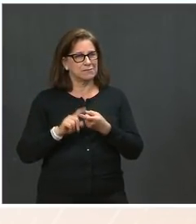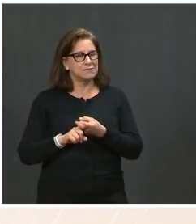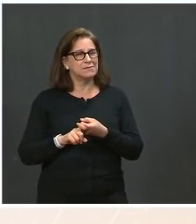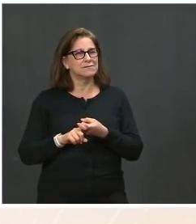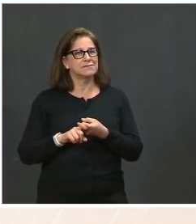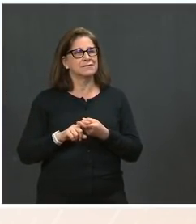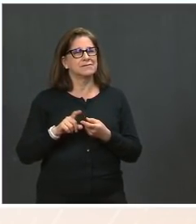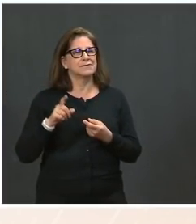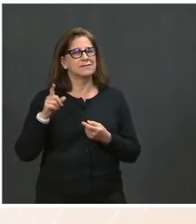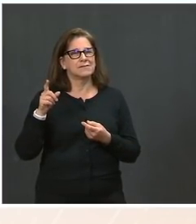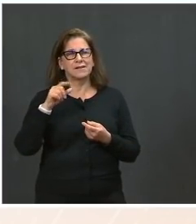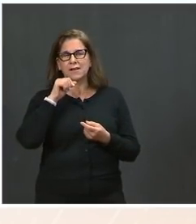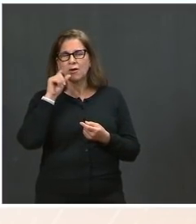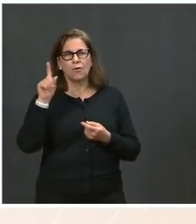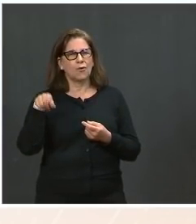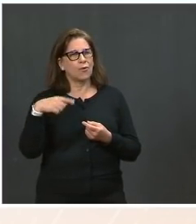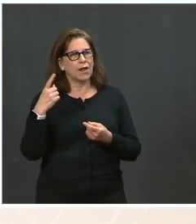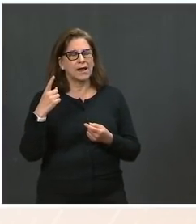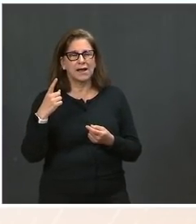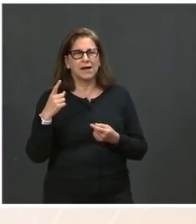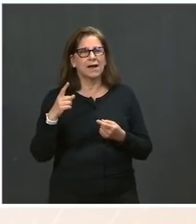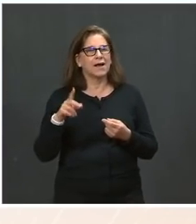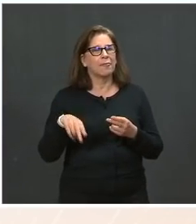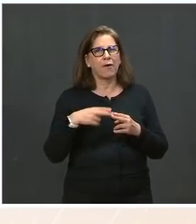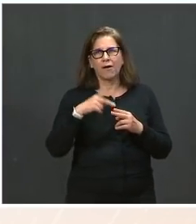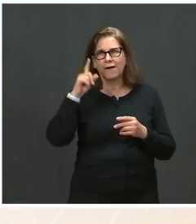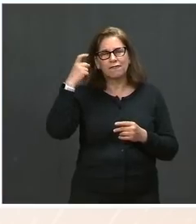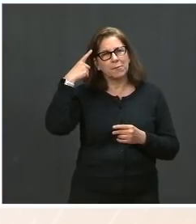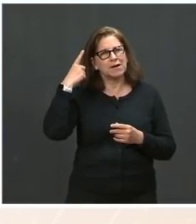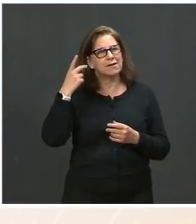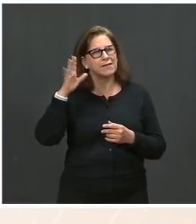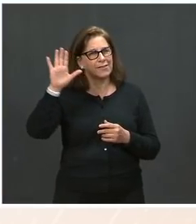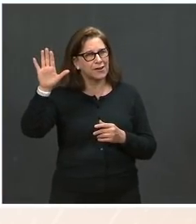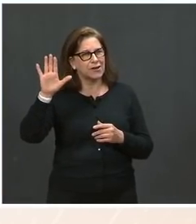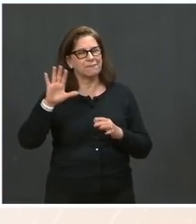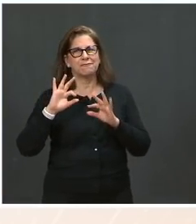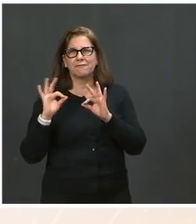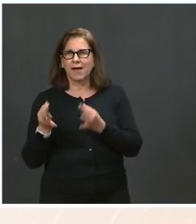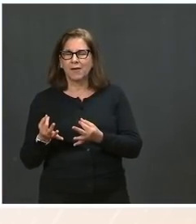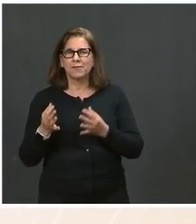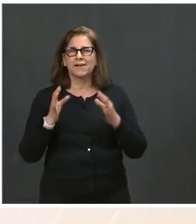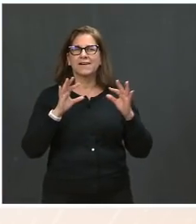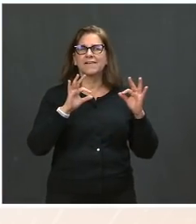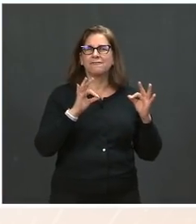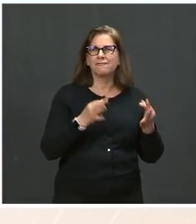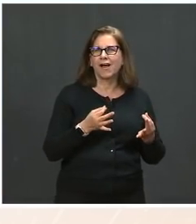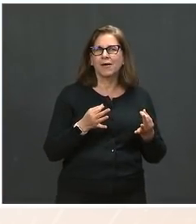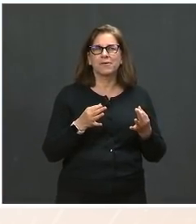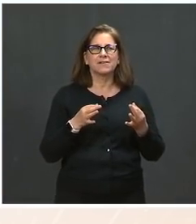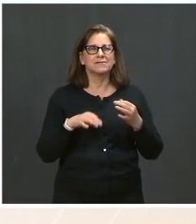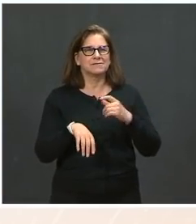important moments in our country, but also about their own families. They have a connection on a personal level,